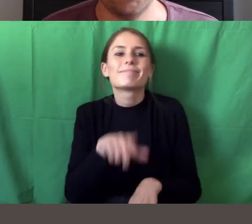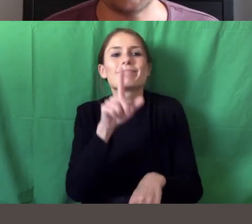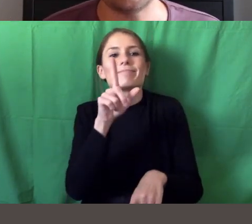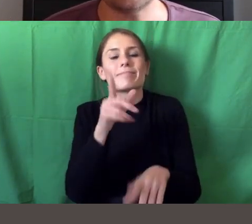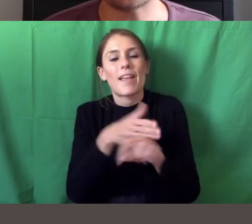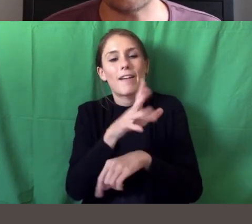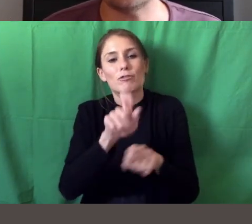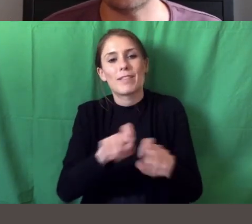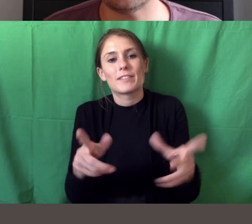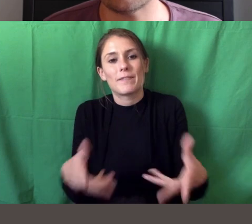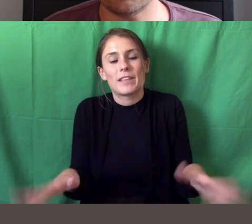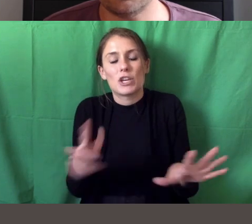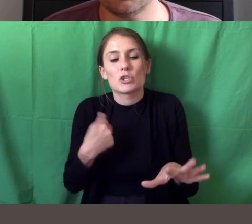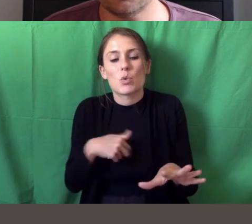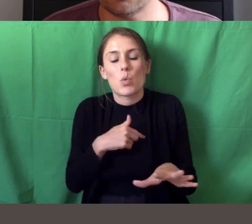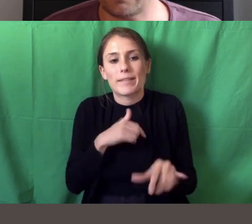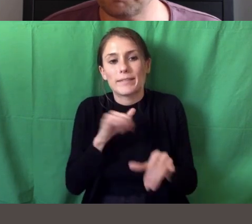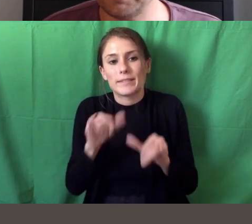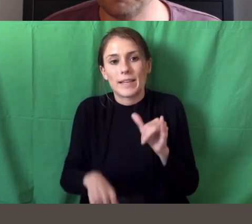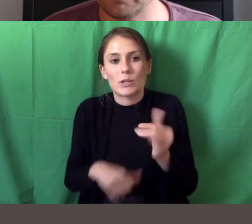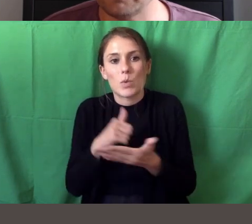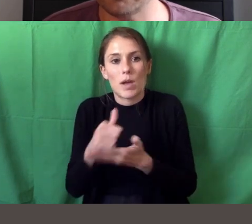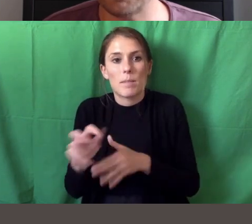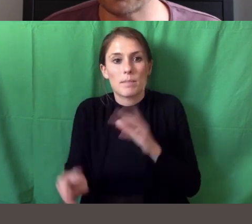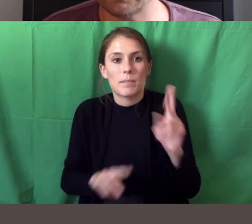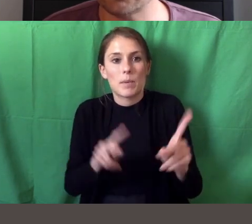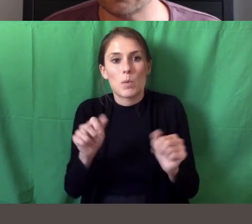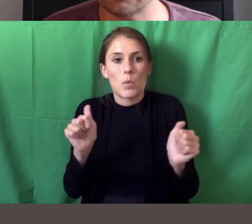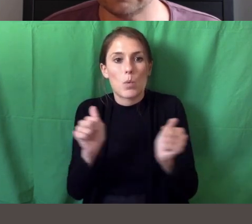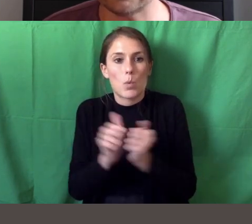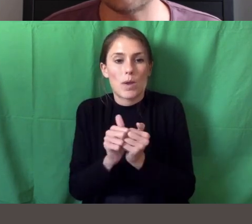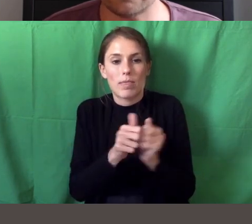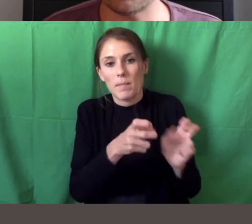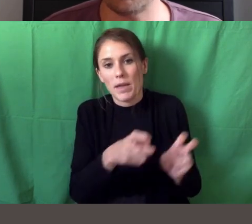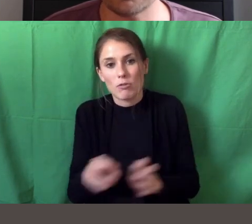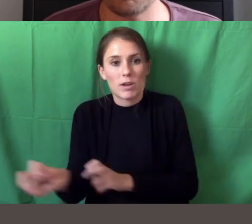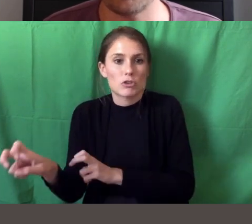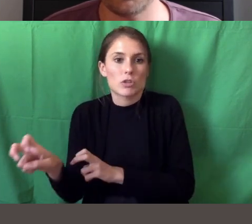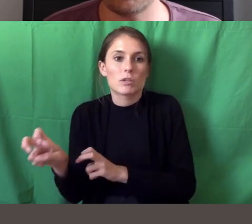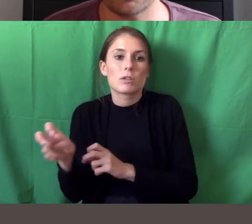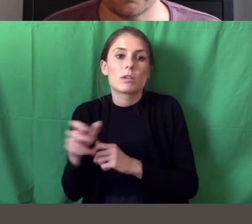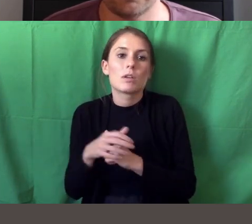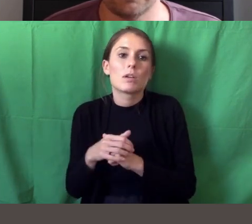Hat tip. Thanks for that. We sticked around after the release to help people with the migration